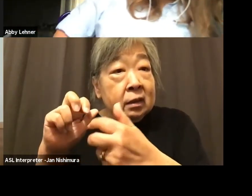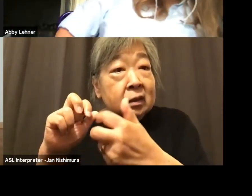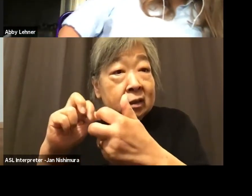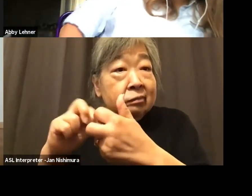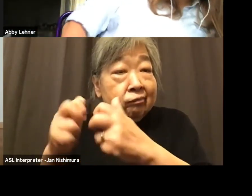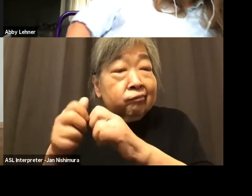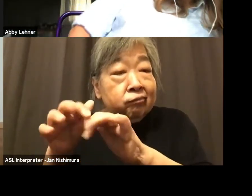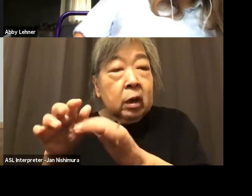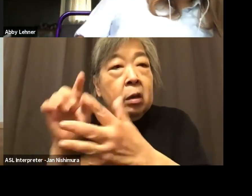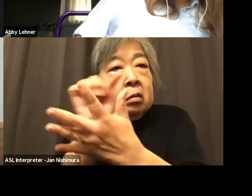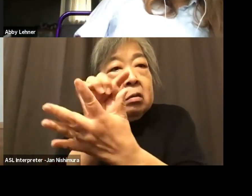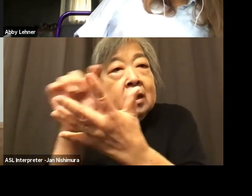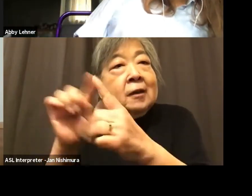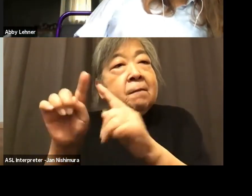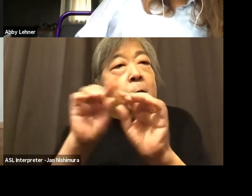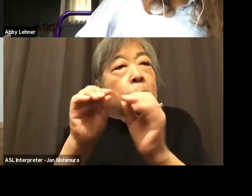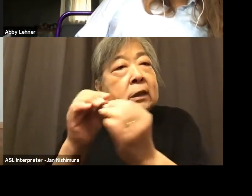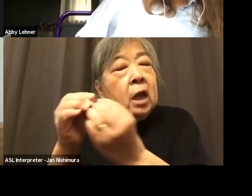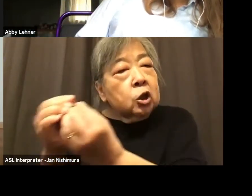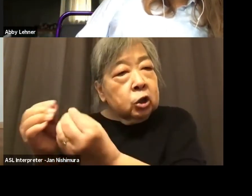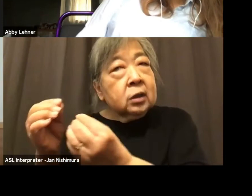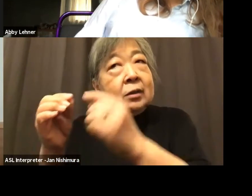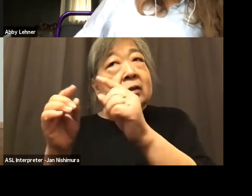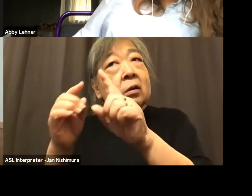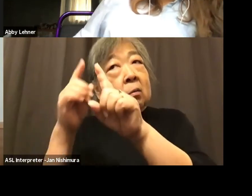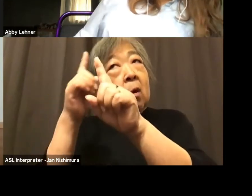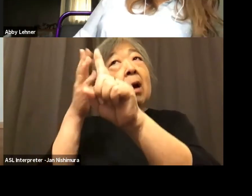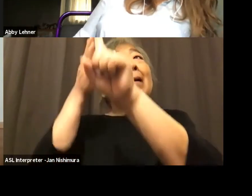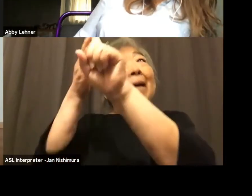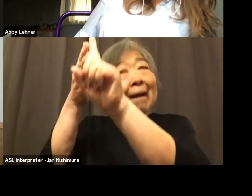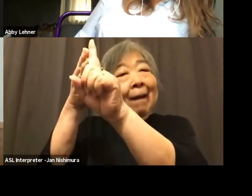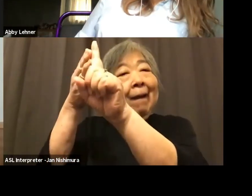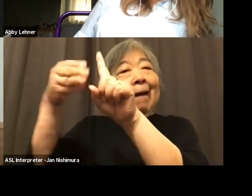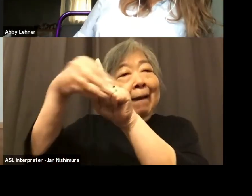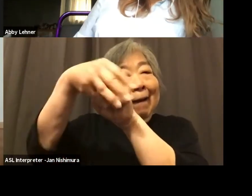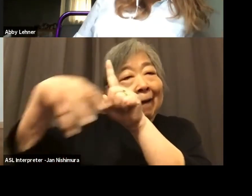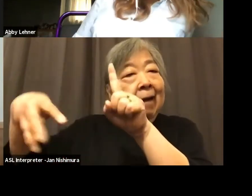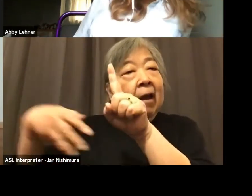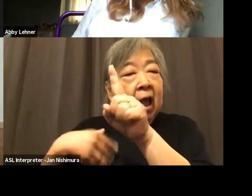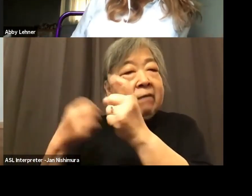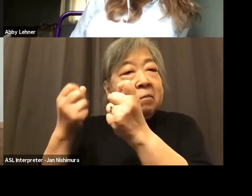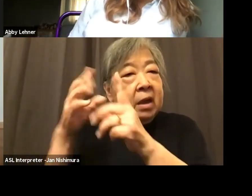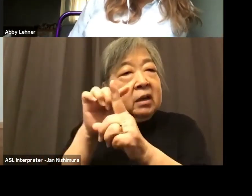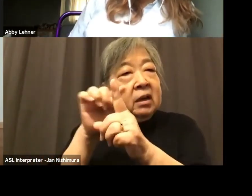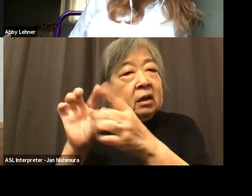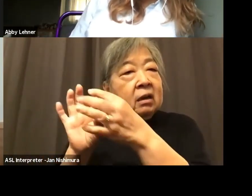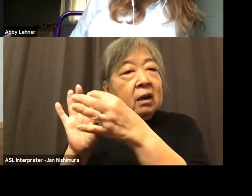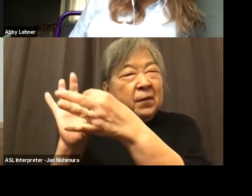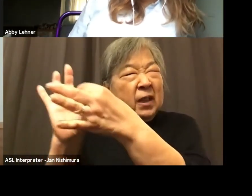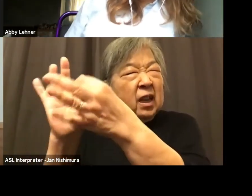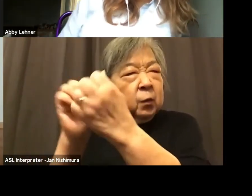Another thing that I wanted to come back to actually was when Abigail was asking was it possible